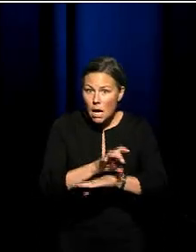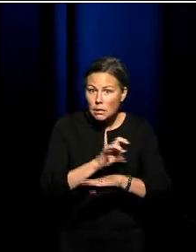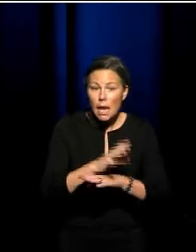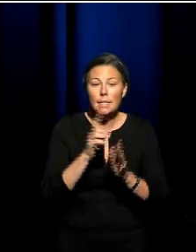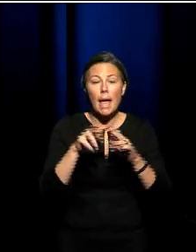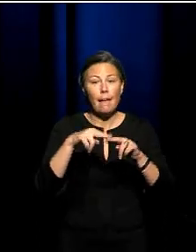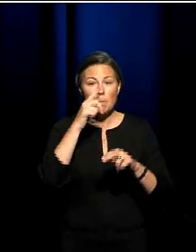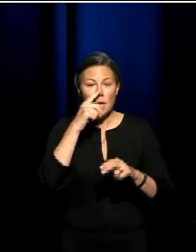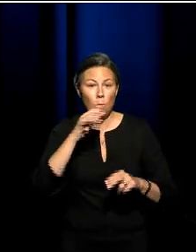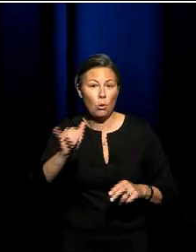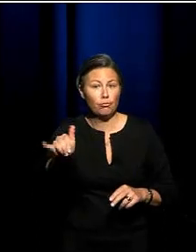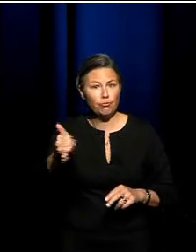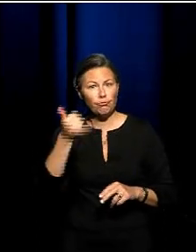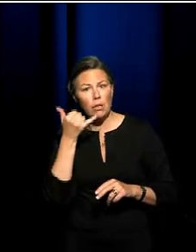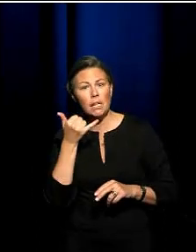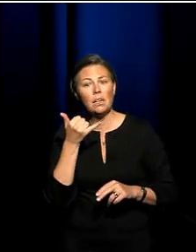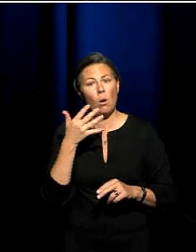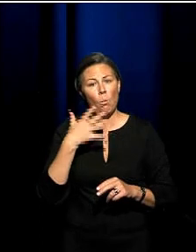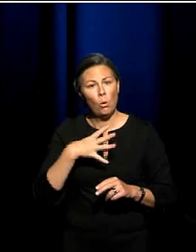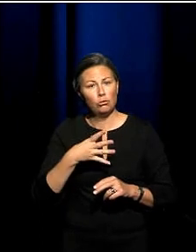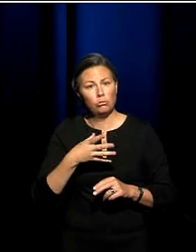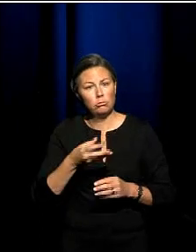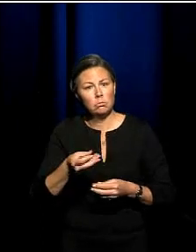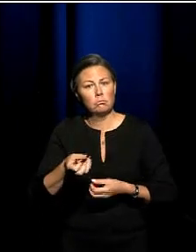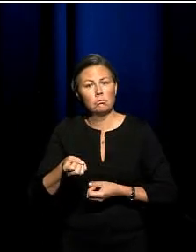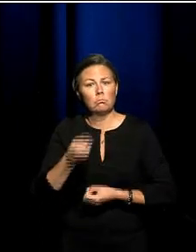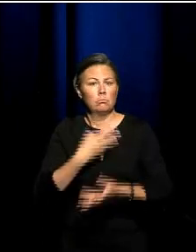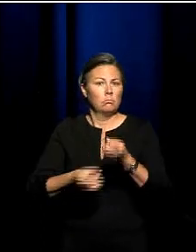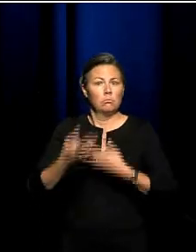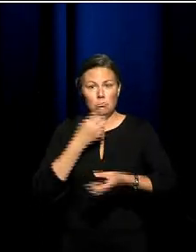phone line, to assist with all community engagements, to provide support to